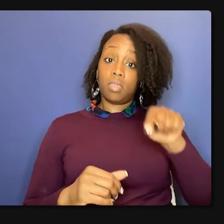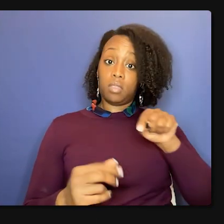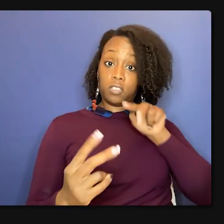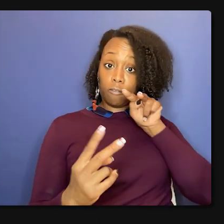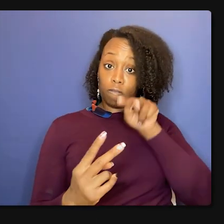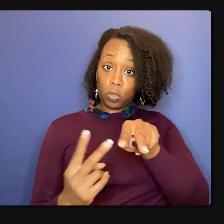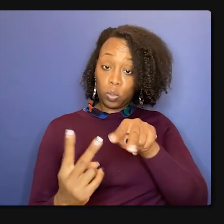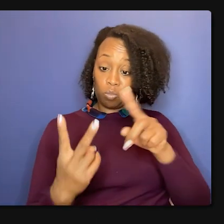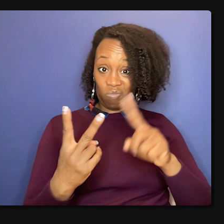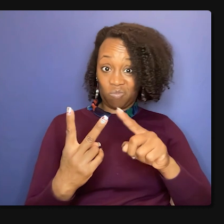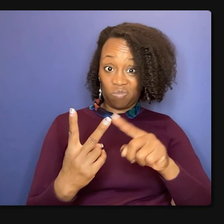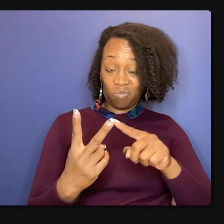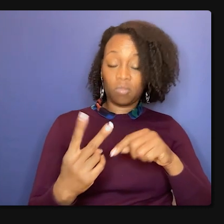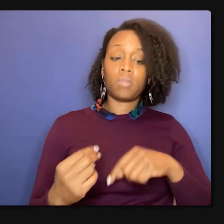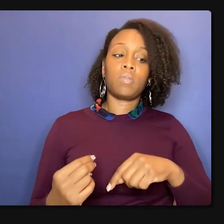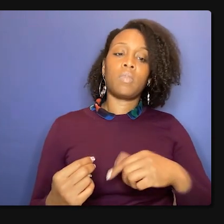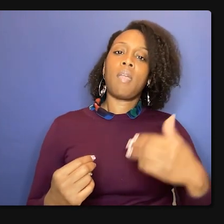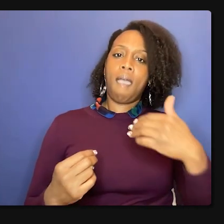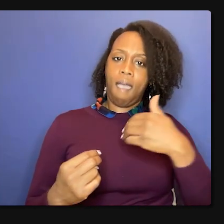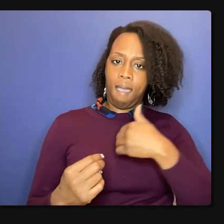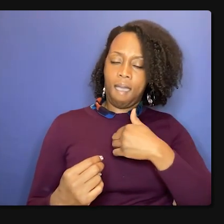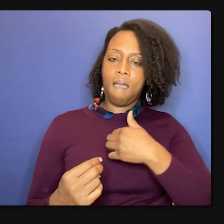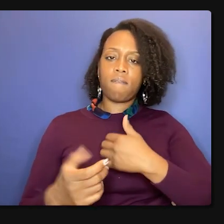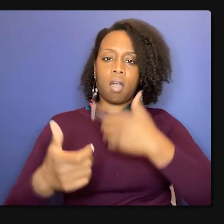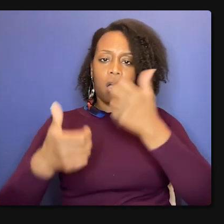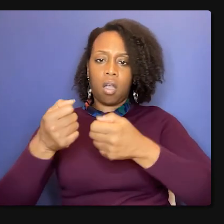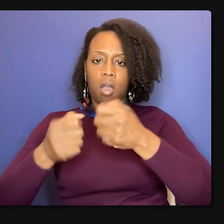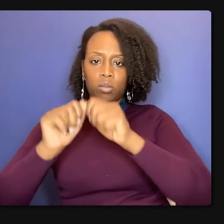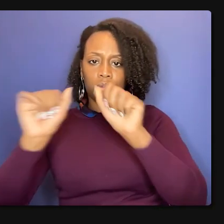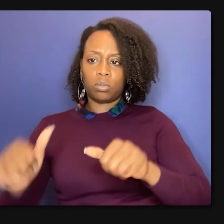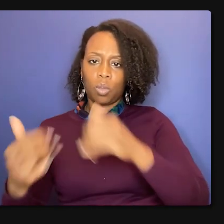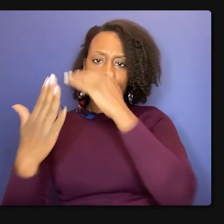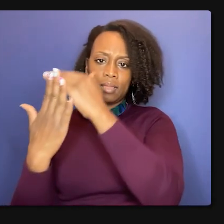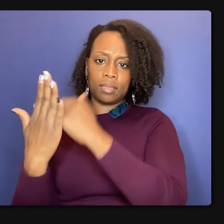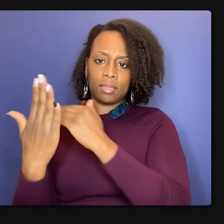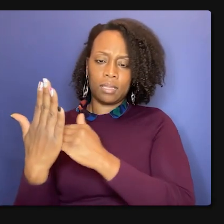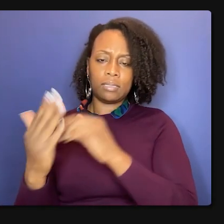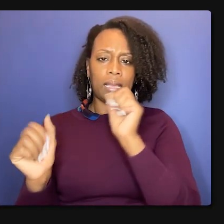In this view, I have a console list that will allow me